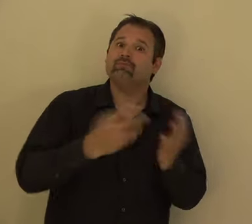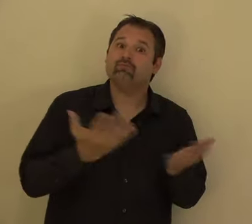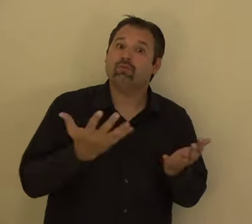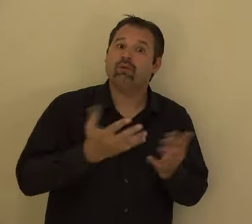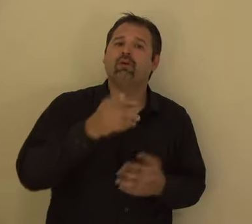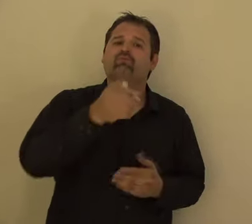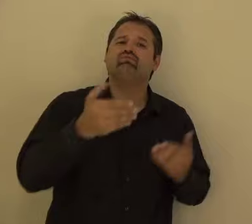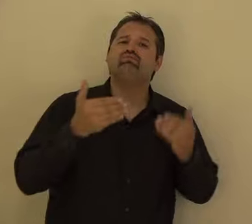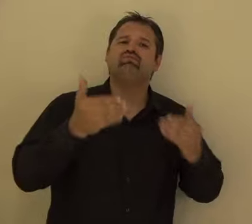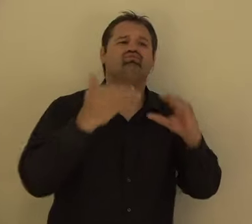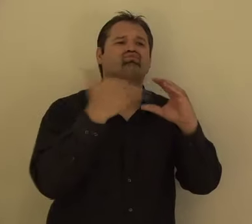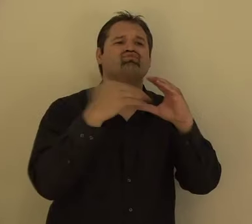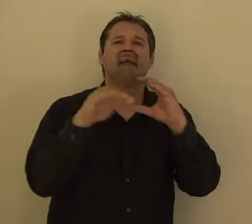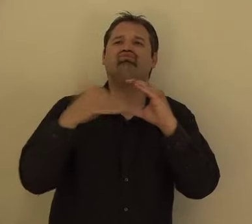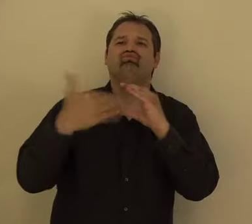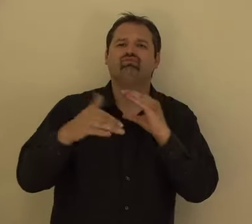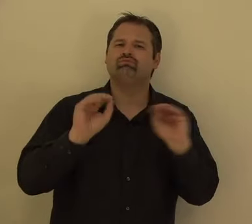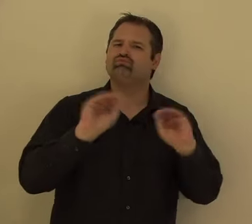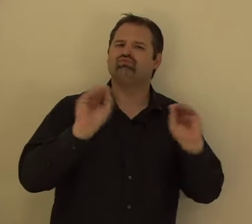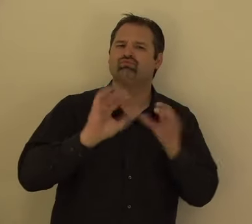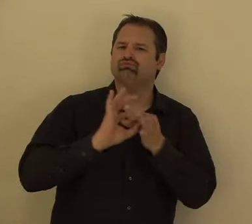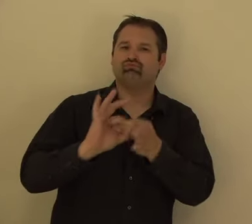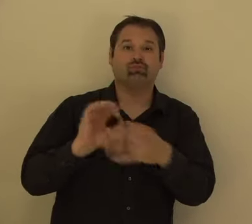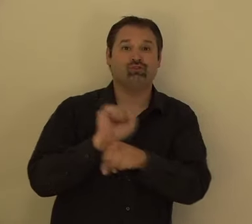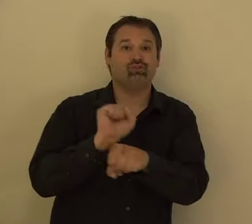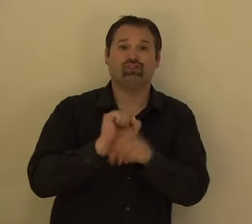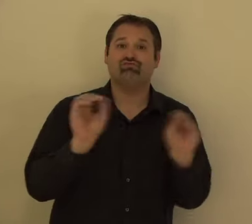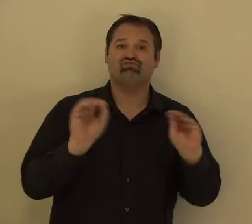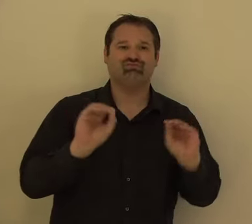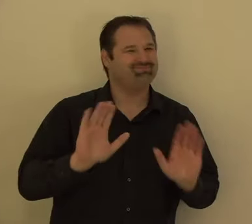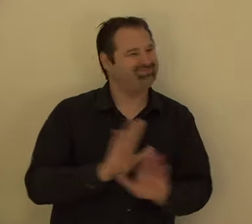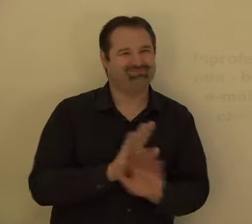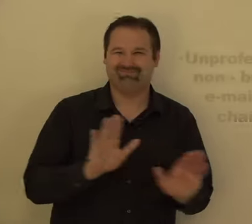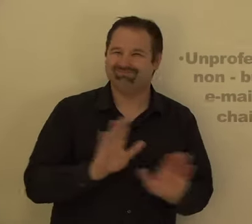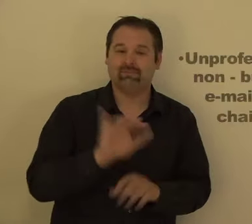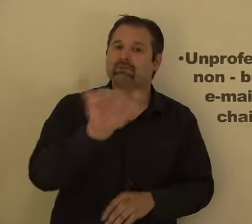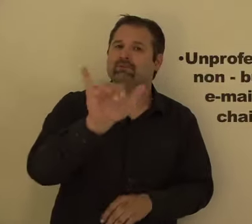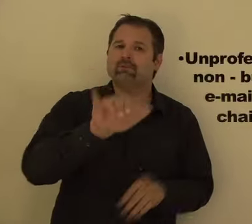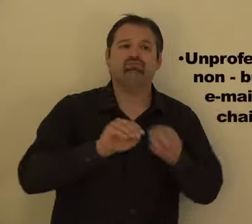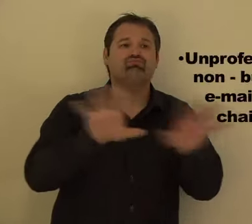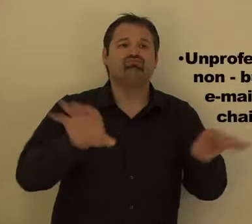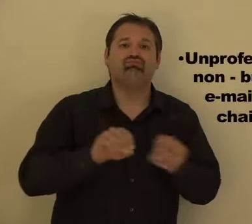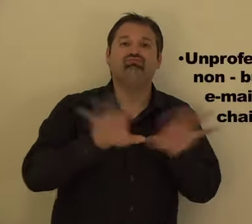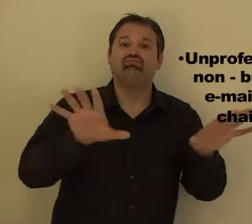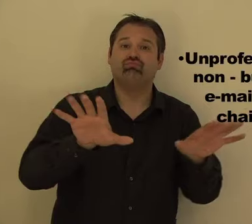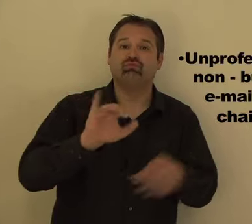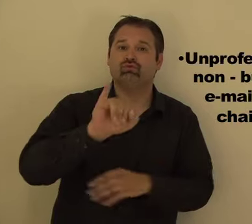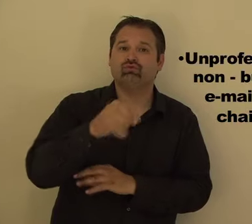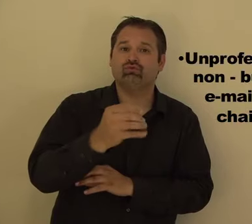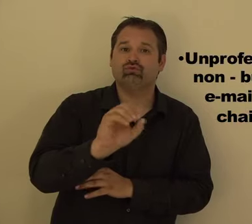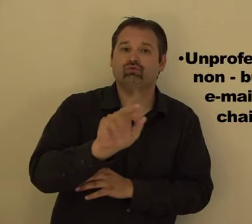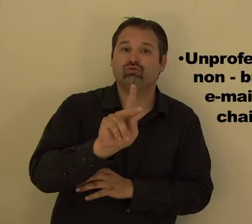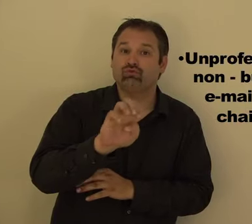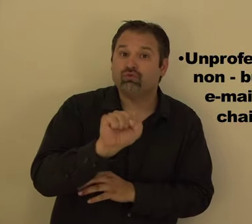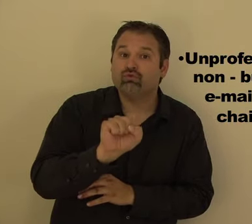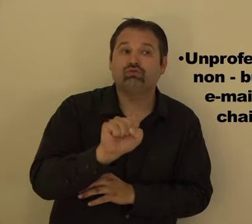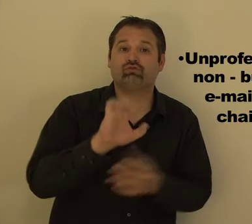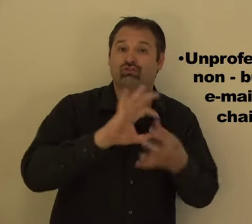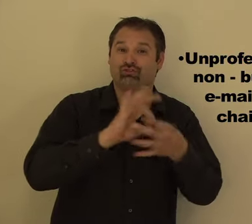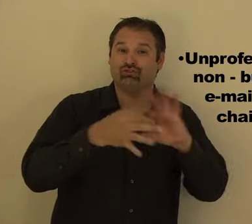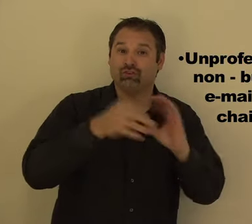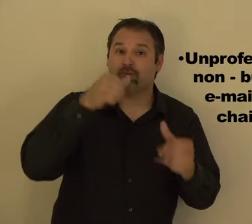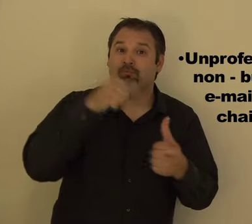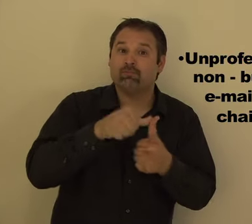chatting to emails and friend or co-workers is unprofessional.